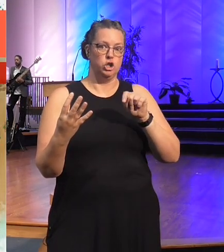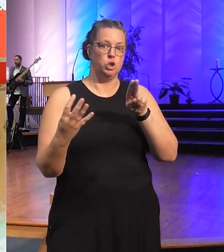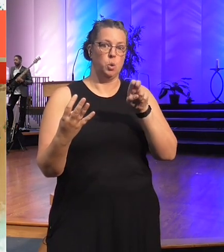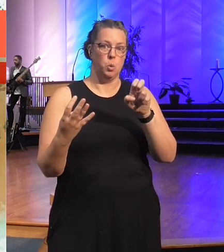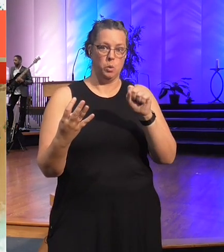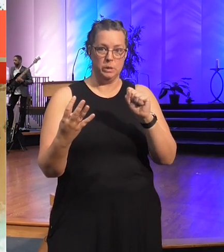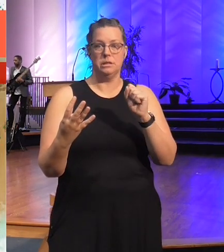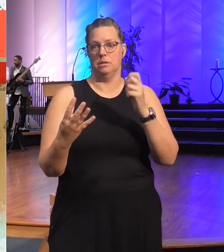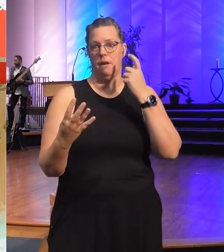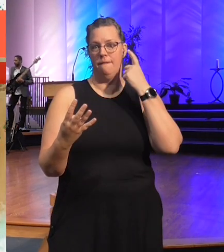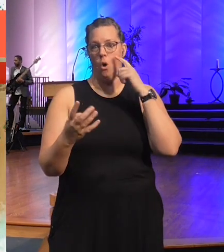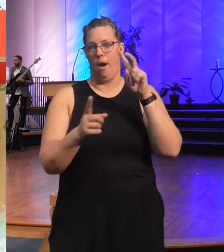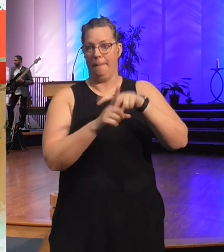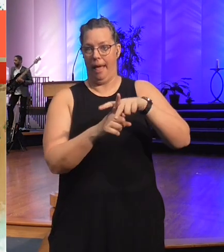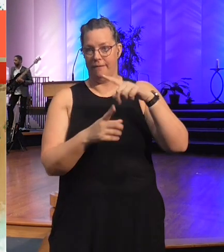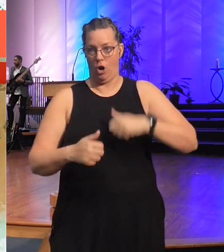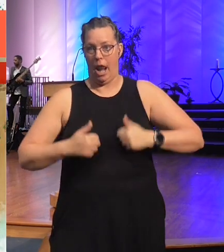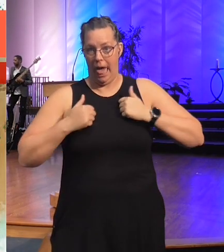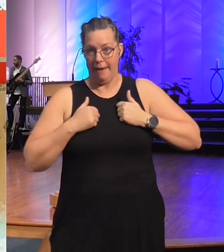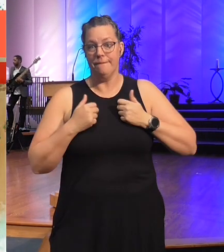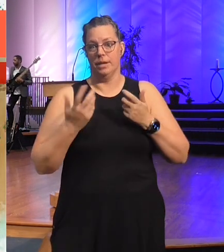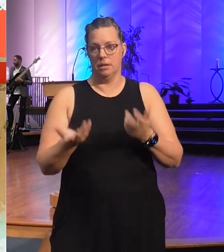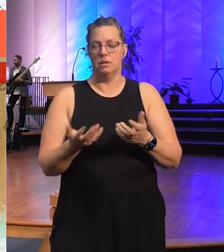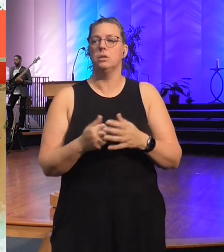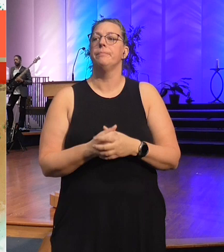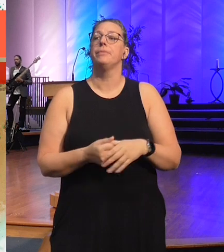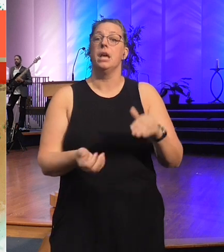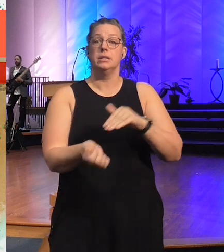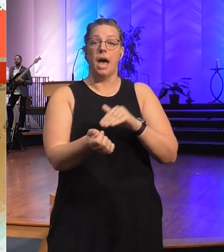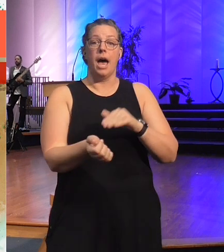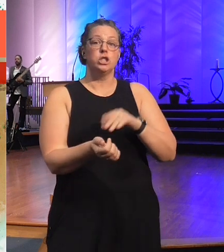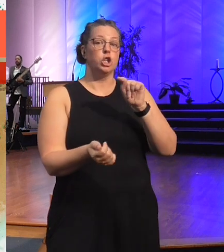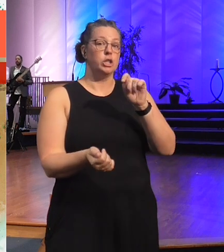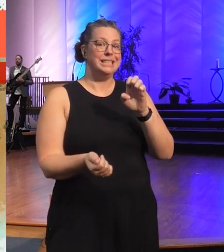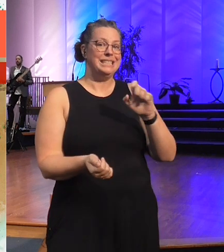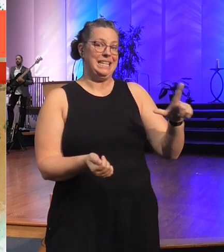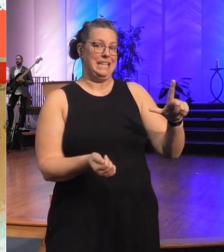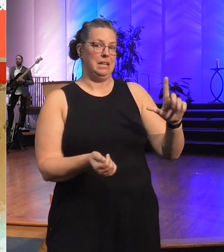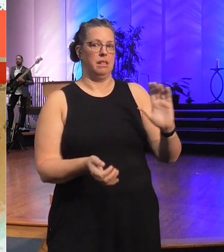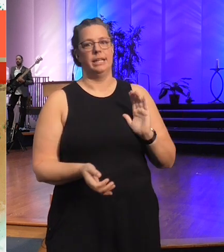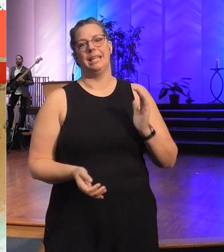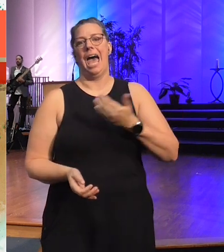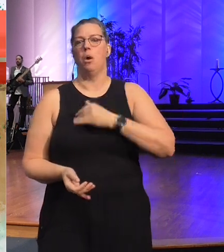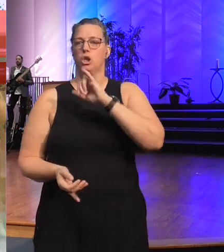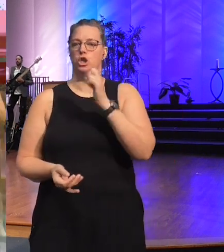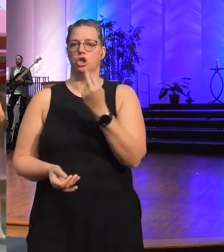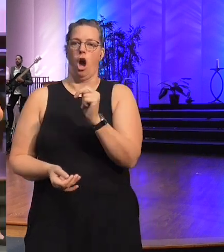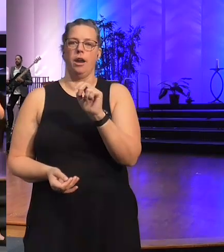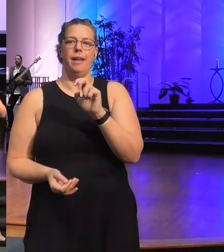and inspiring Workshop um Dr Roger teal is kind of like our John Elway I refer to him and so unlike